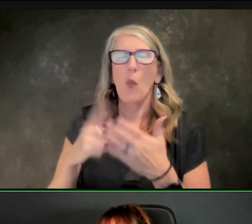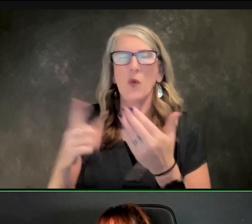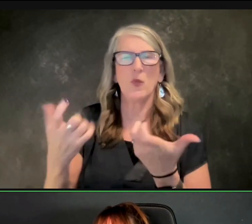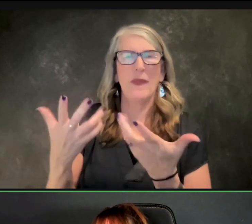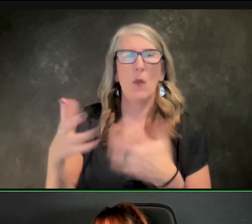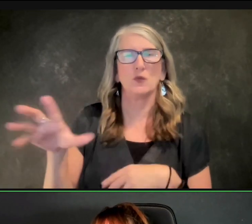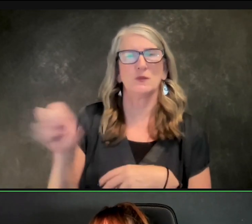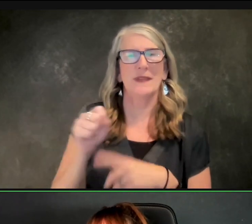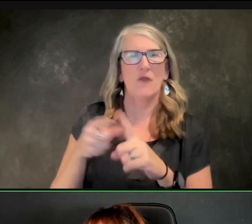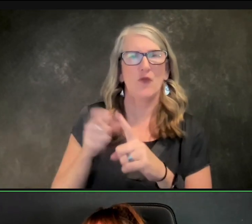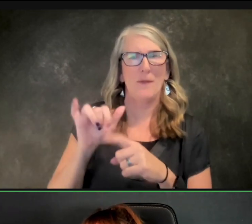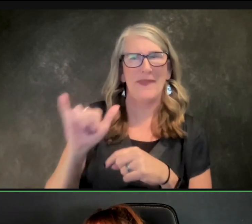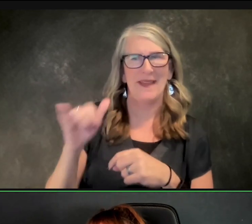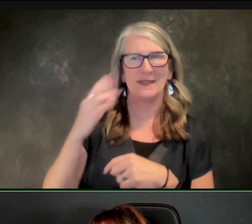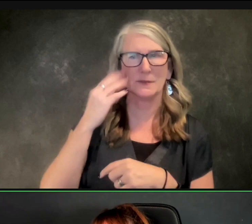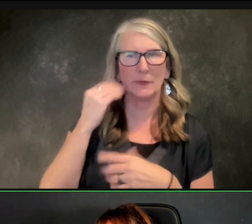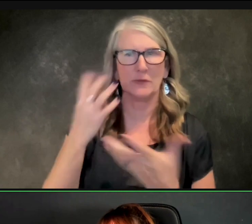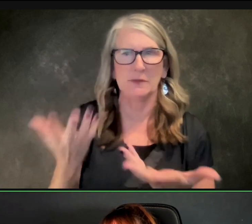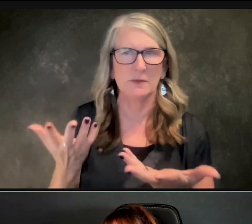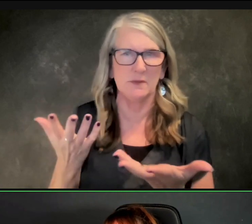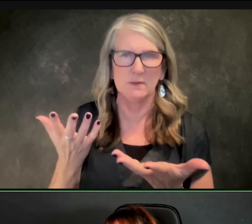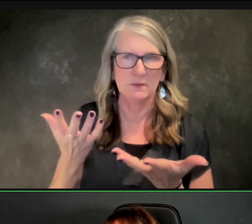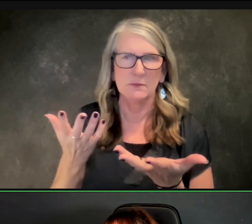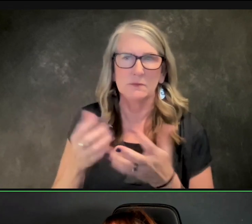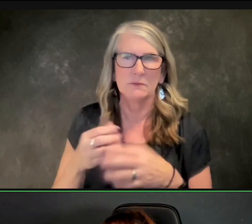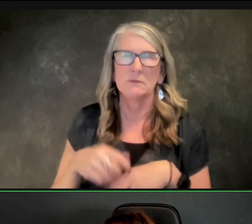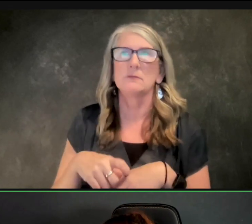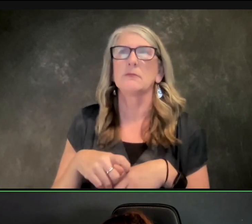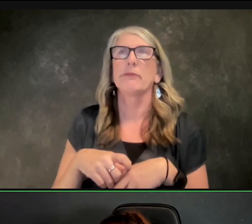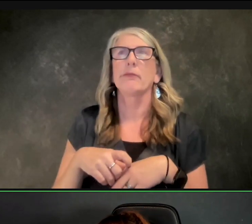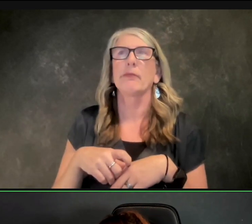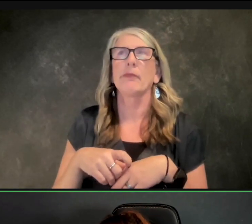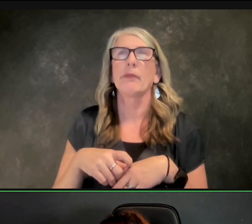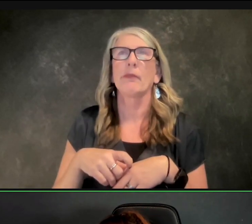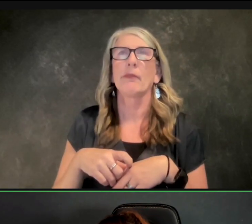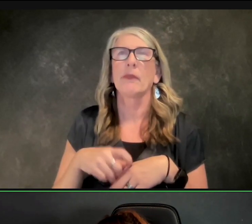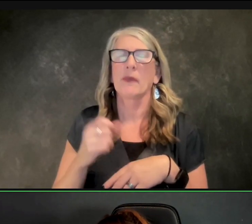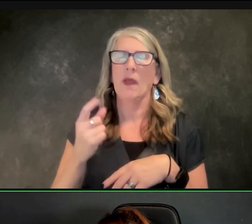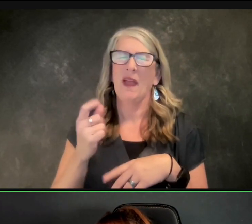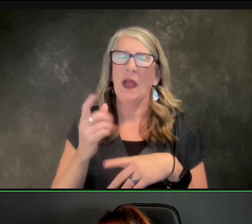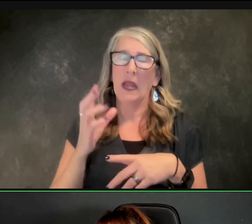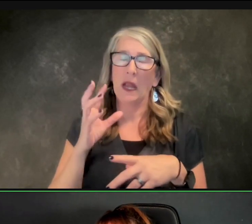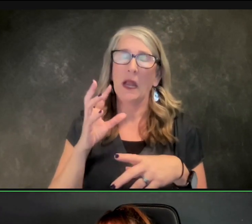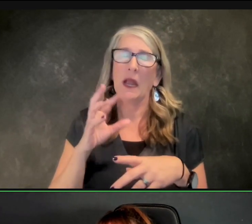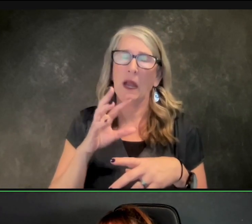are for this internship. What are they hoping to take away from that experience?